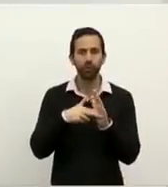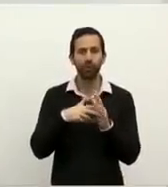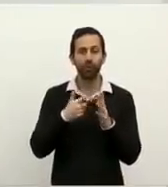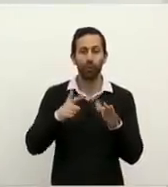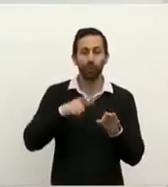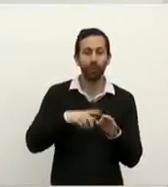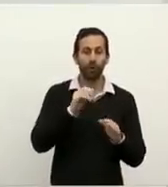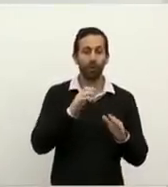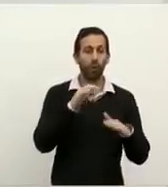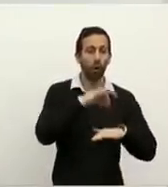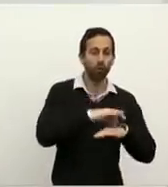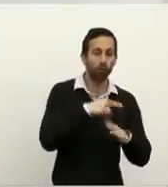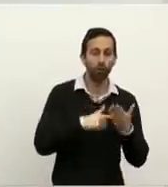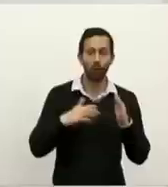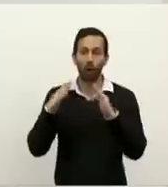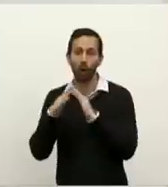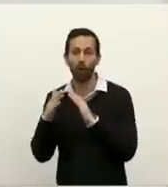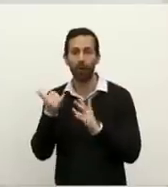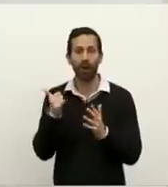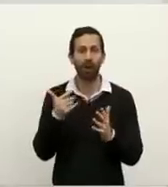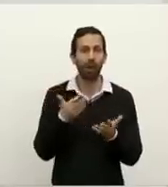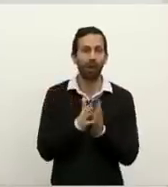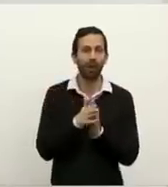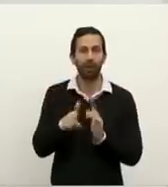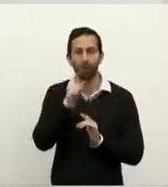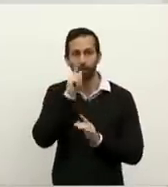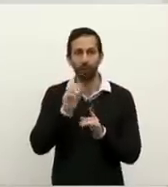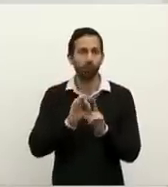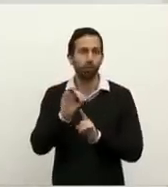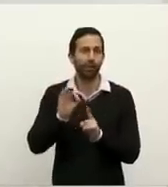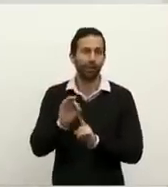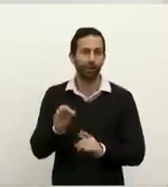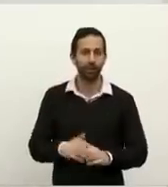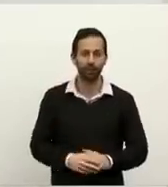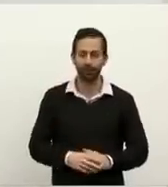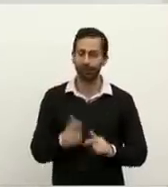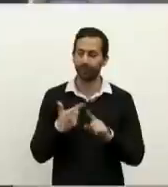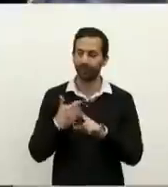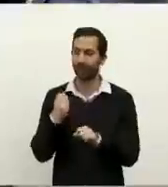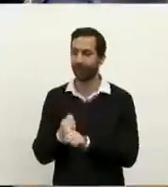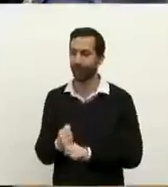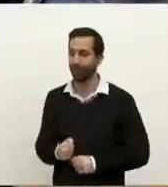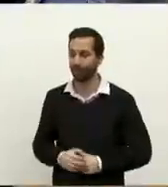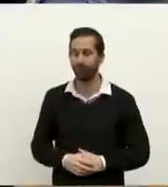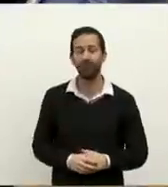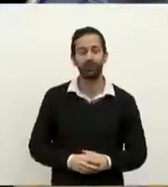from hospital to home, maybe improving. KG. I'll start on that.